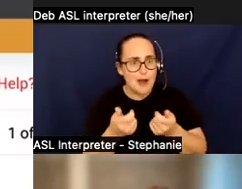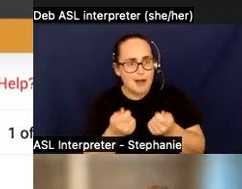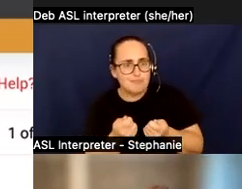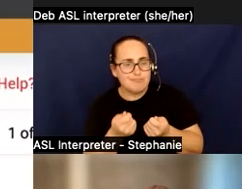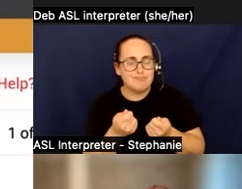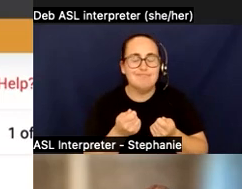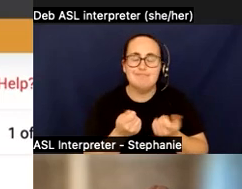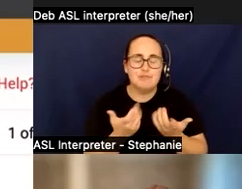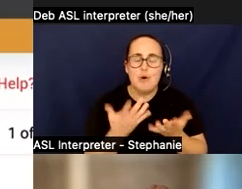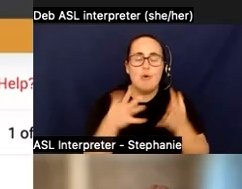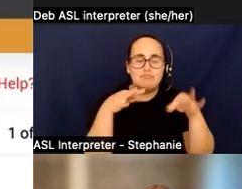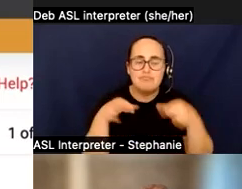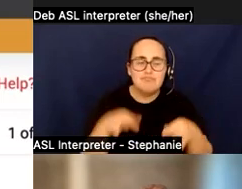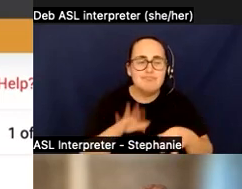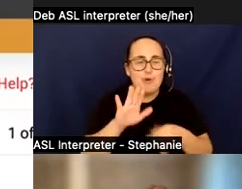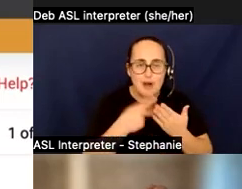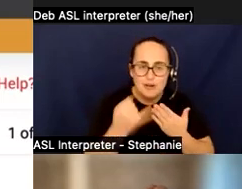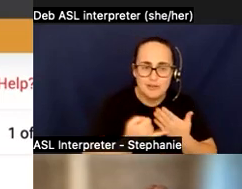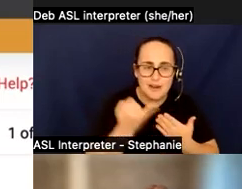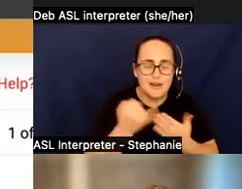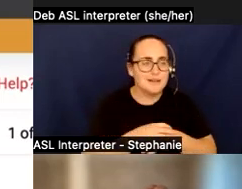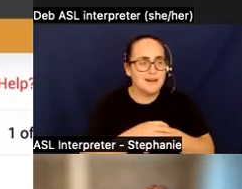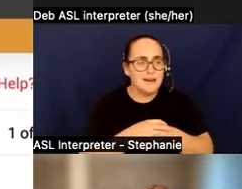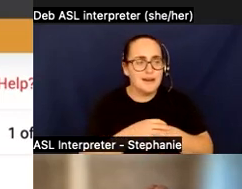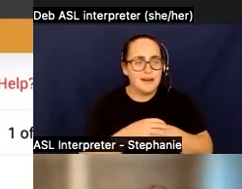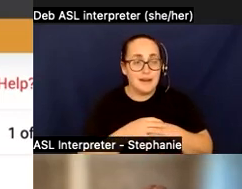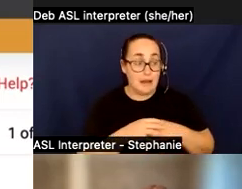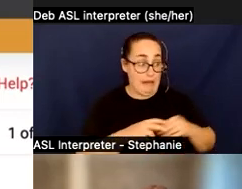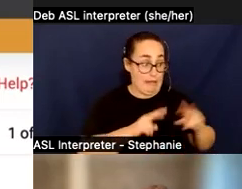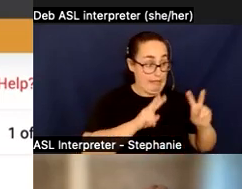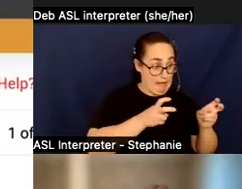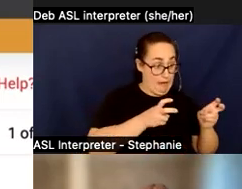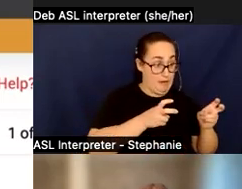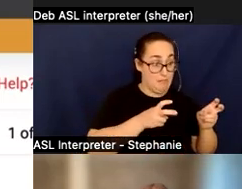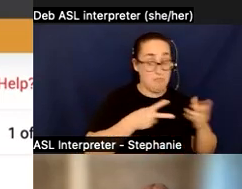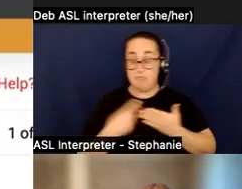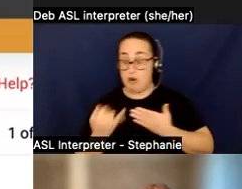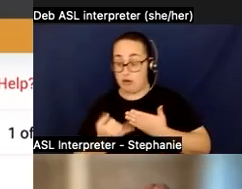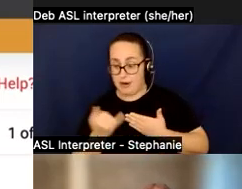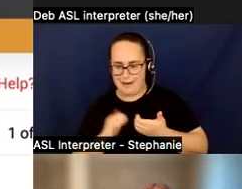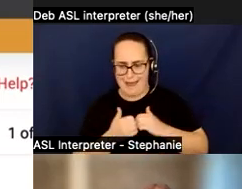about your project and how it relates to the project theme that you've chosen.